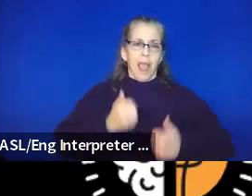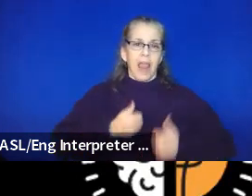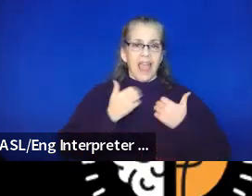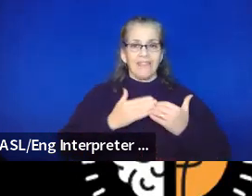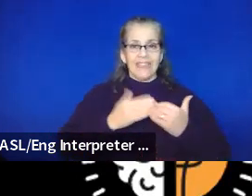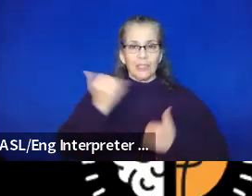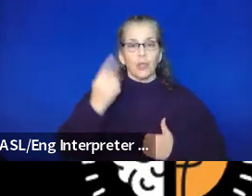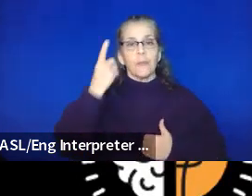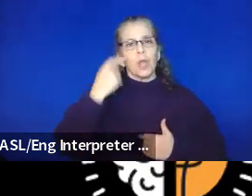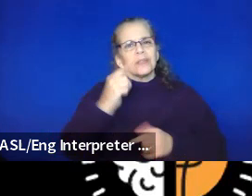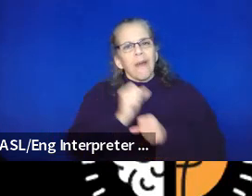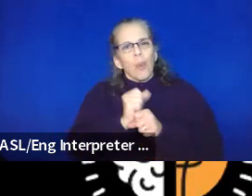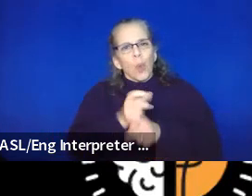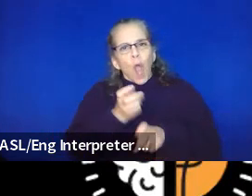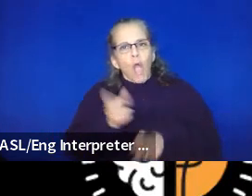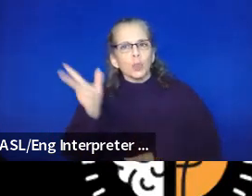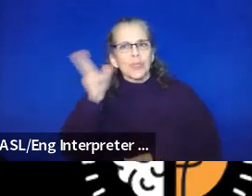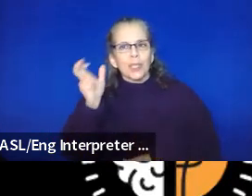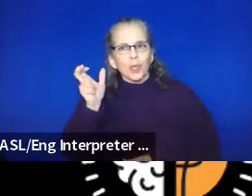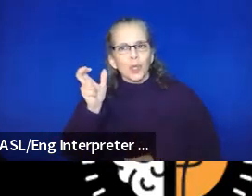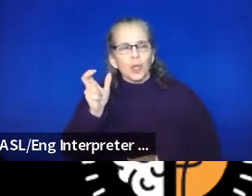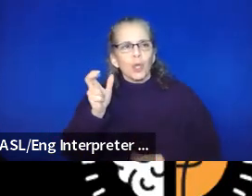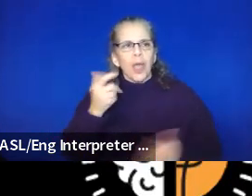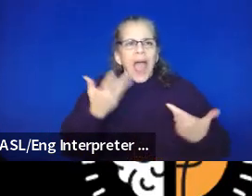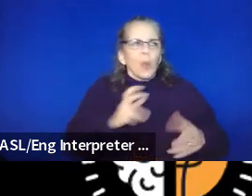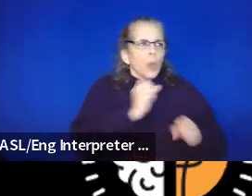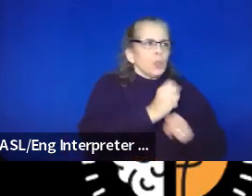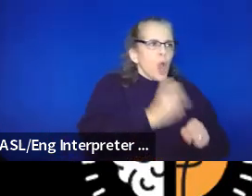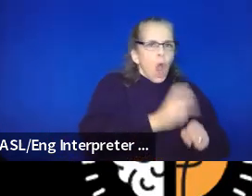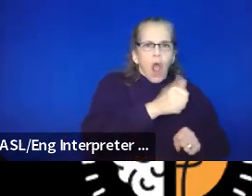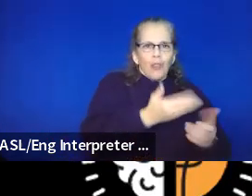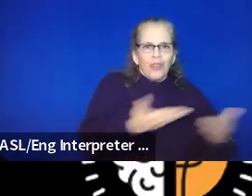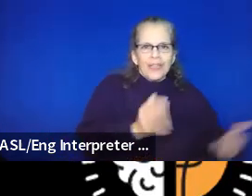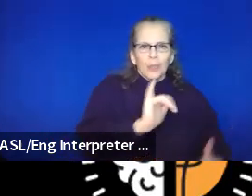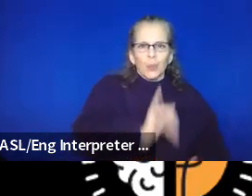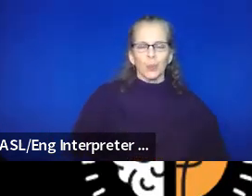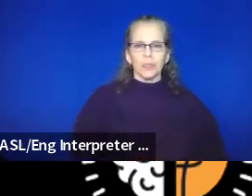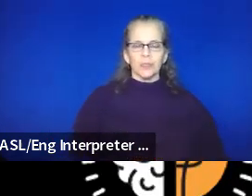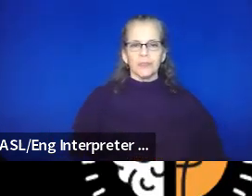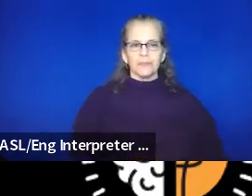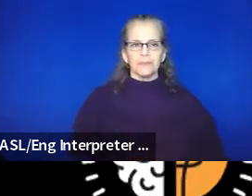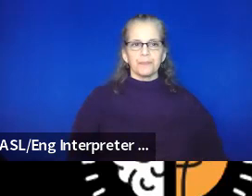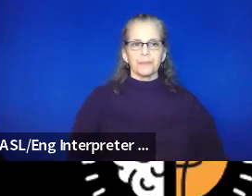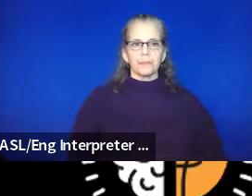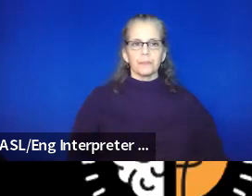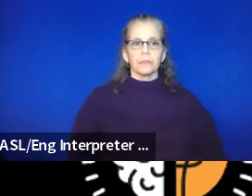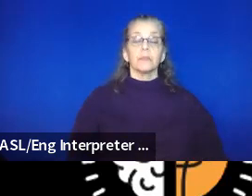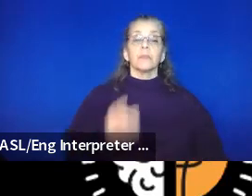want to work harder on other things. Maintaining professional relationships. One